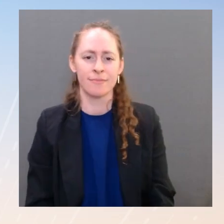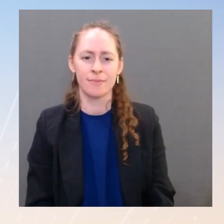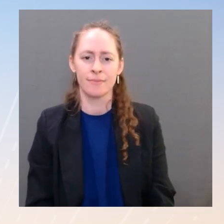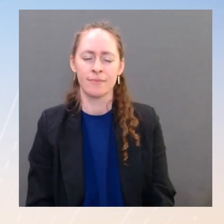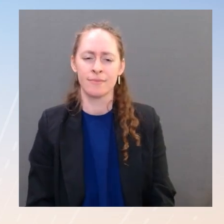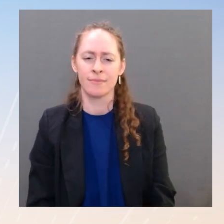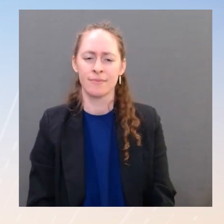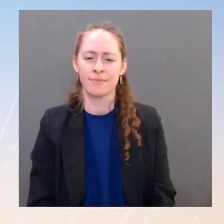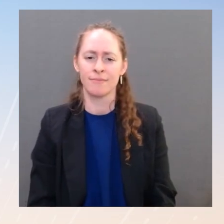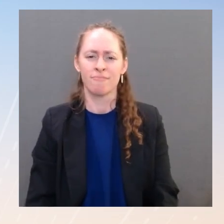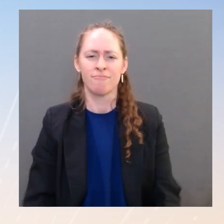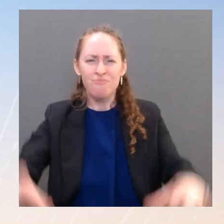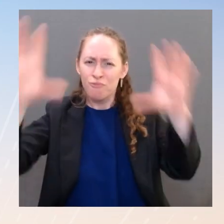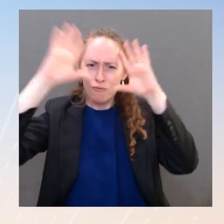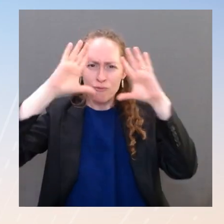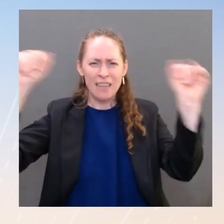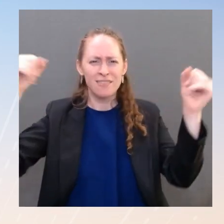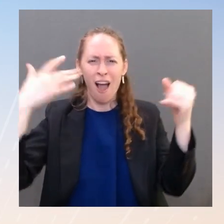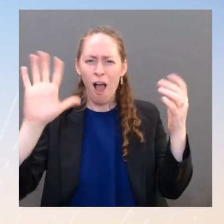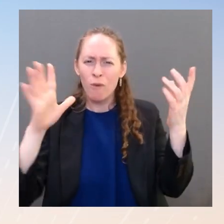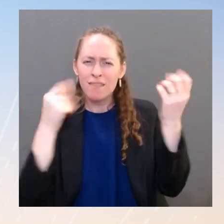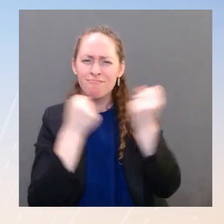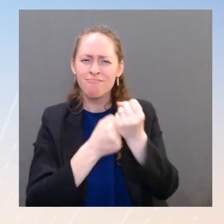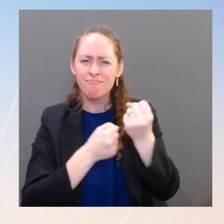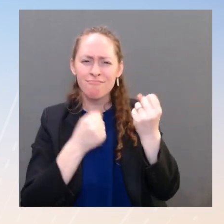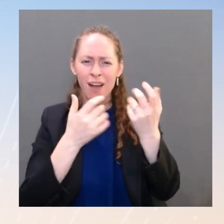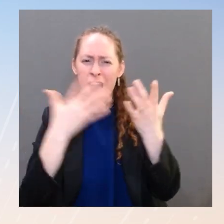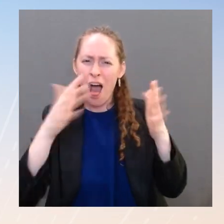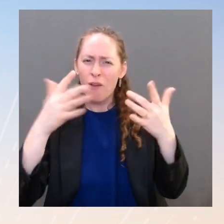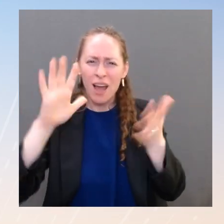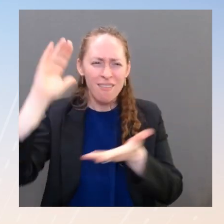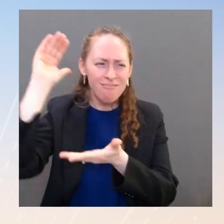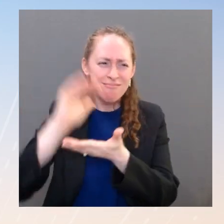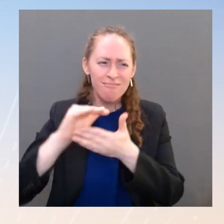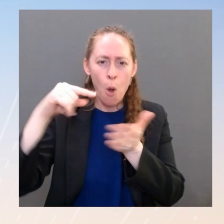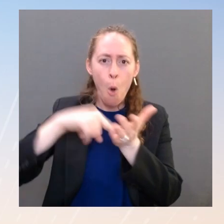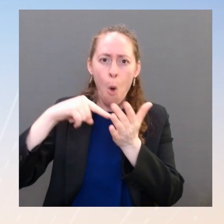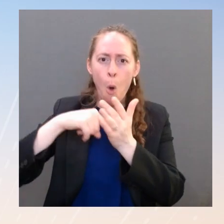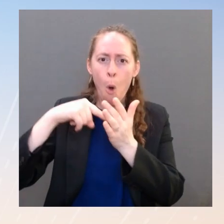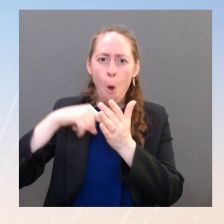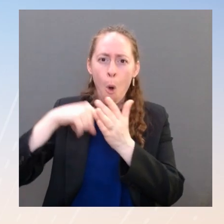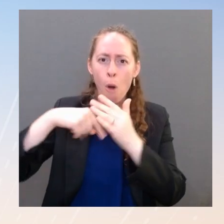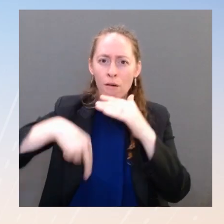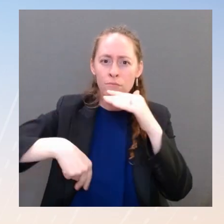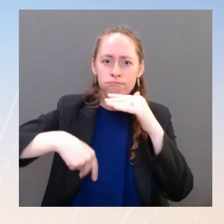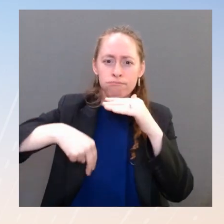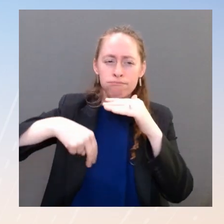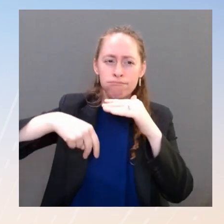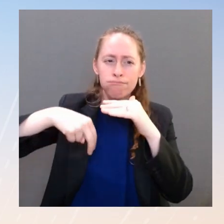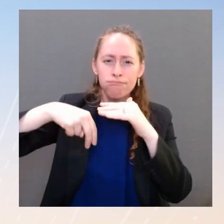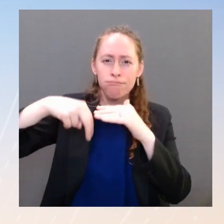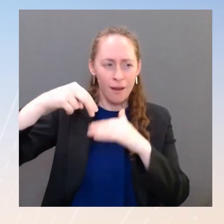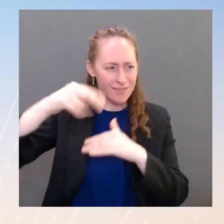something that people often forget. And, certainly, his advocacy for -- to making the tax system more fair,